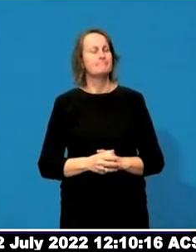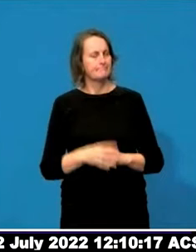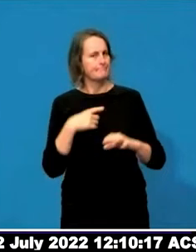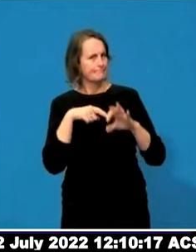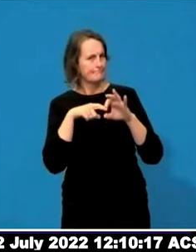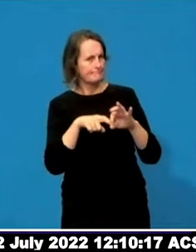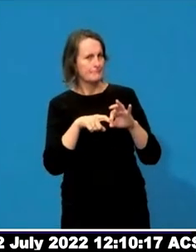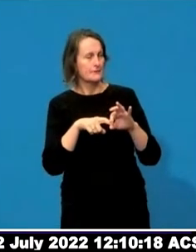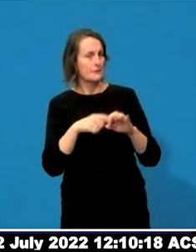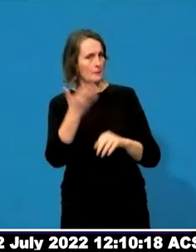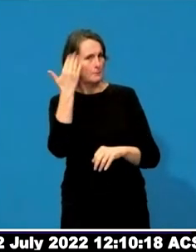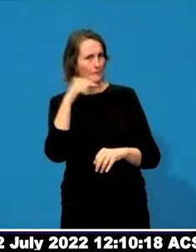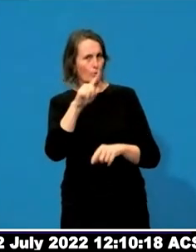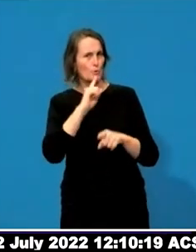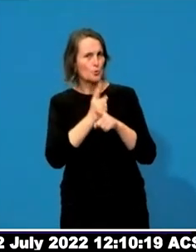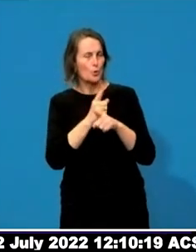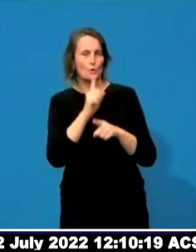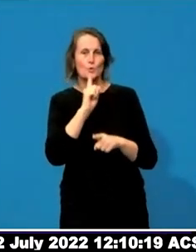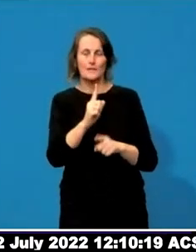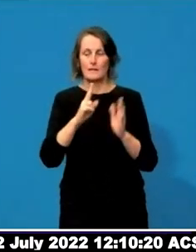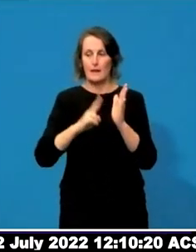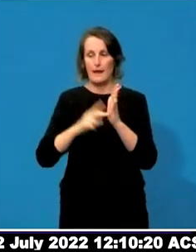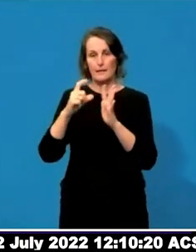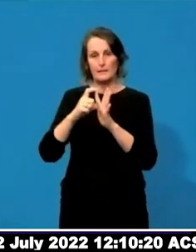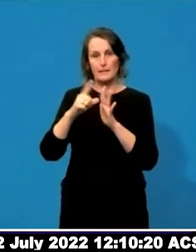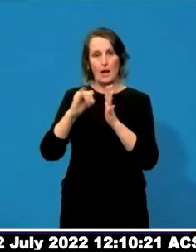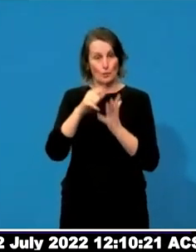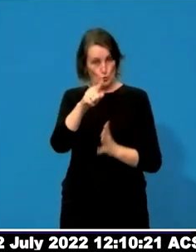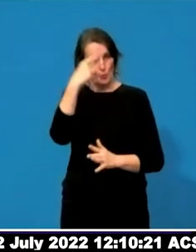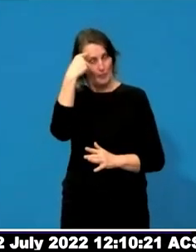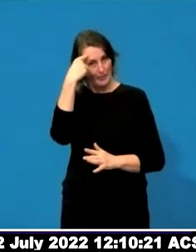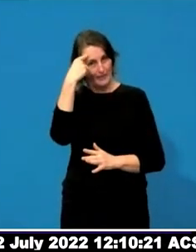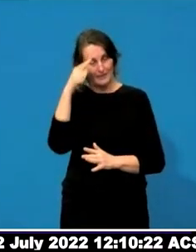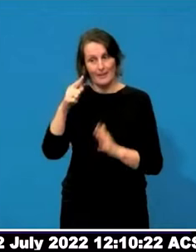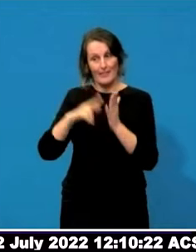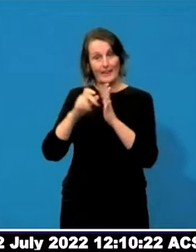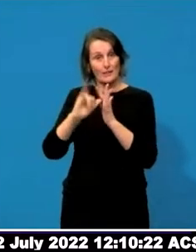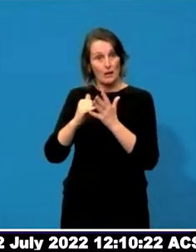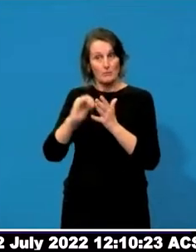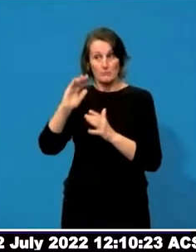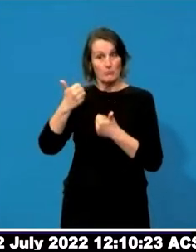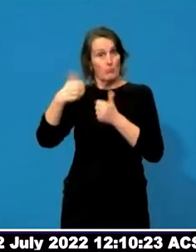about where you believe the NDIS has been positive for your clients,